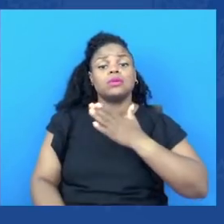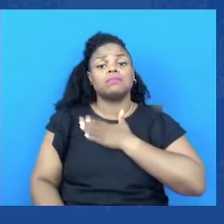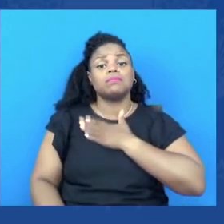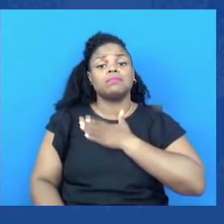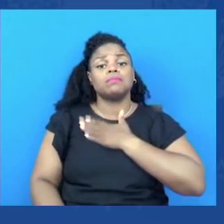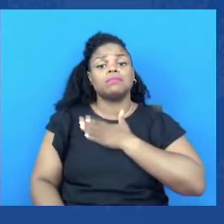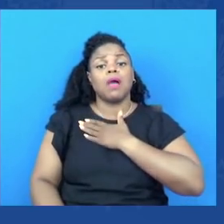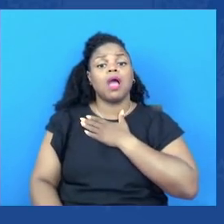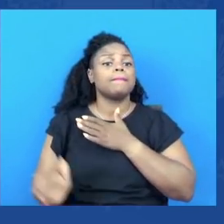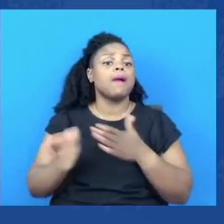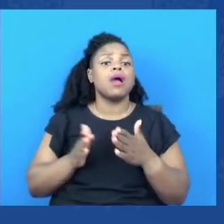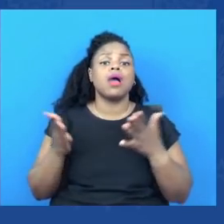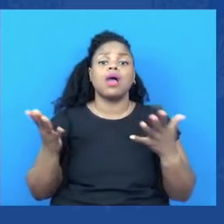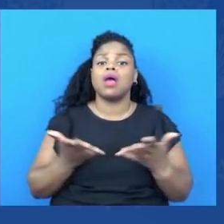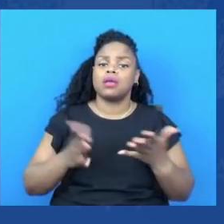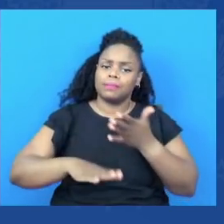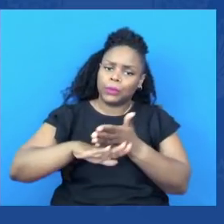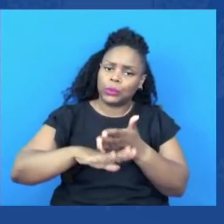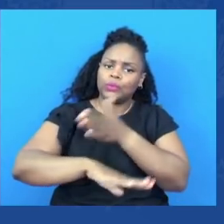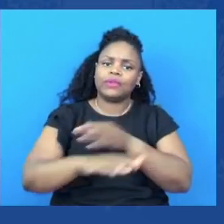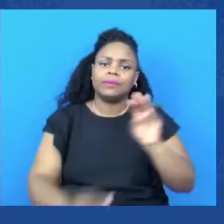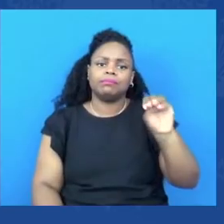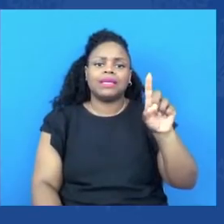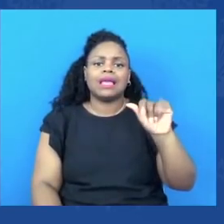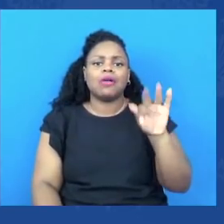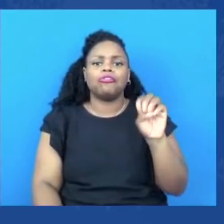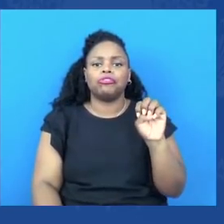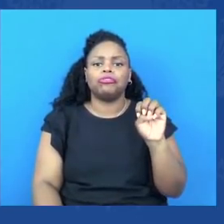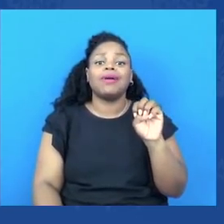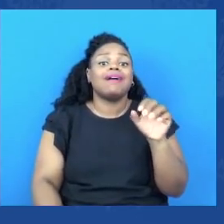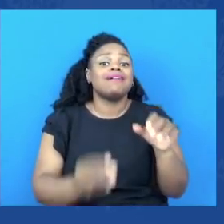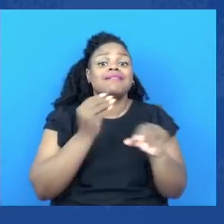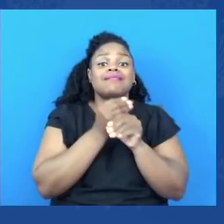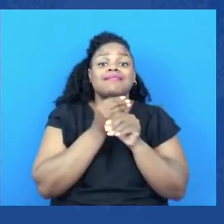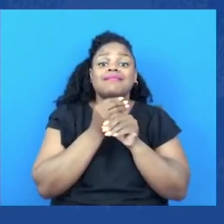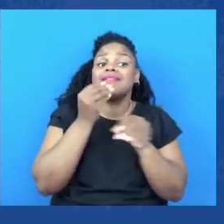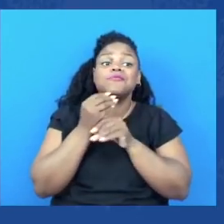and hearing, which would make a world of difference for millions of people.